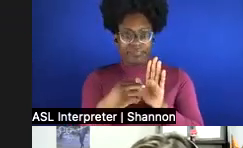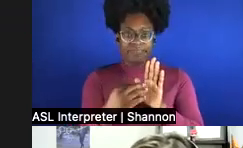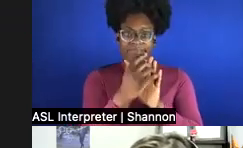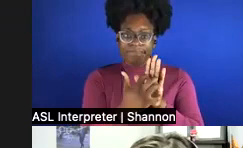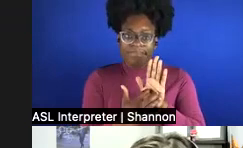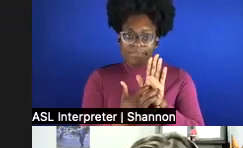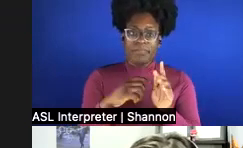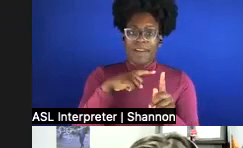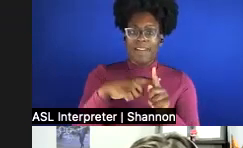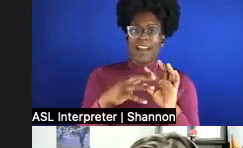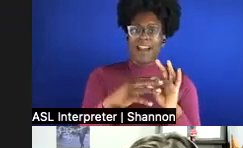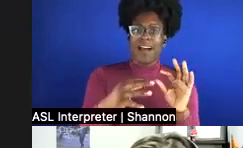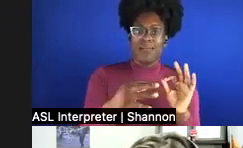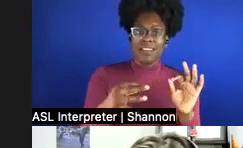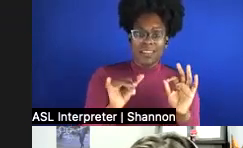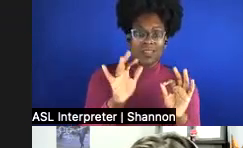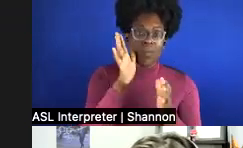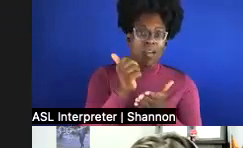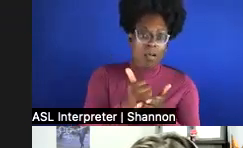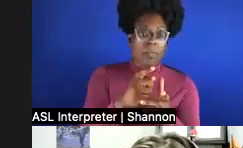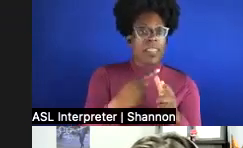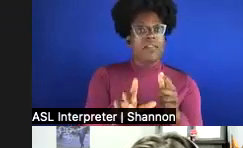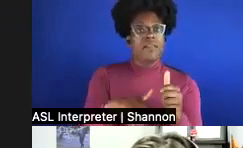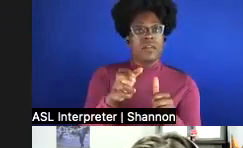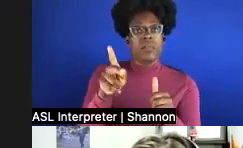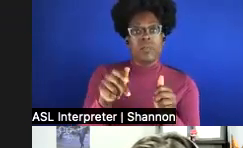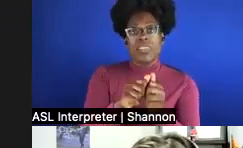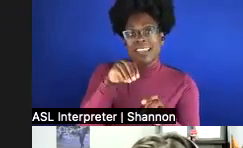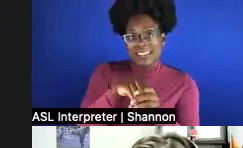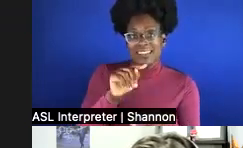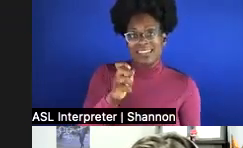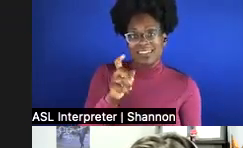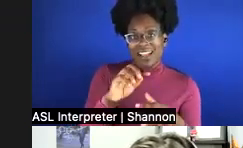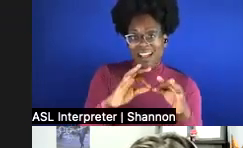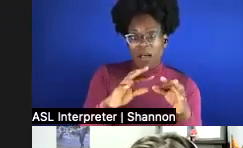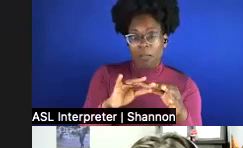followed up with in-text comments that illustrate the validity of the initial positive comment.